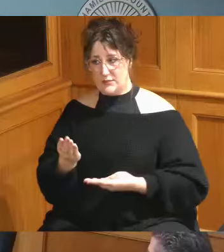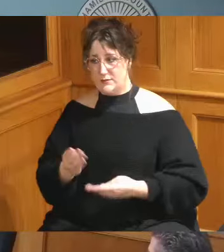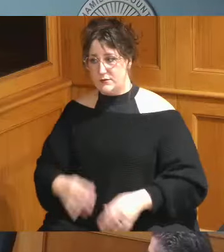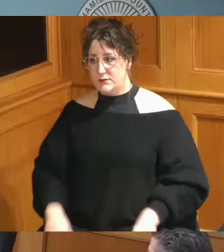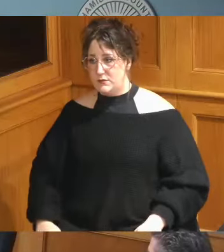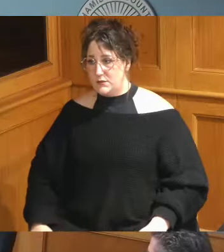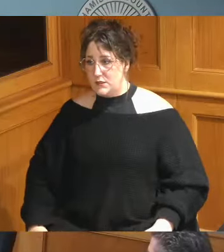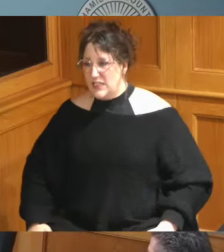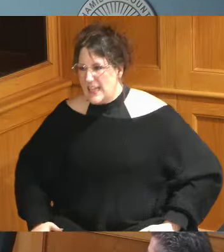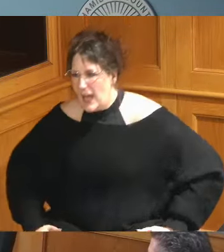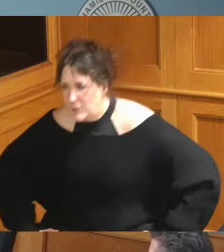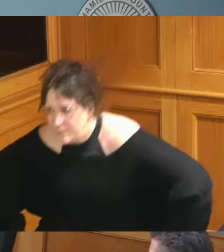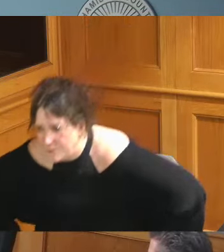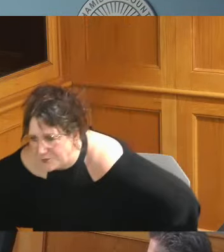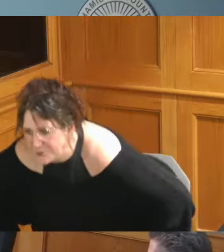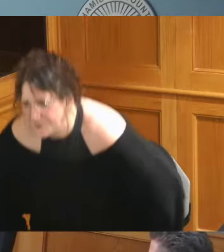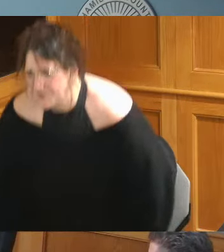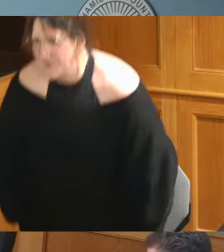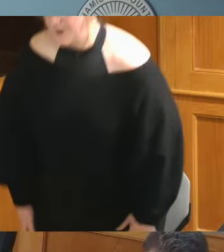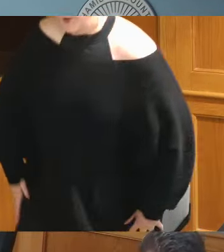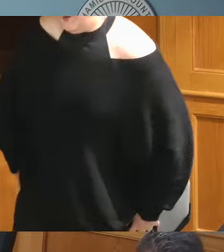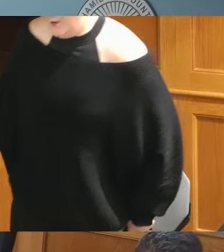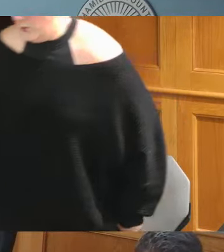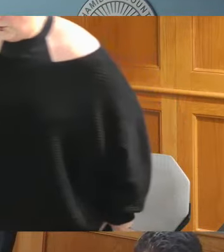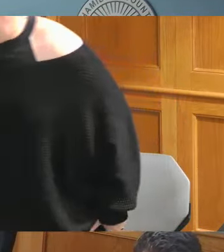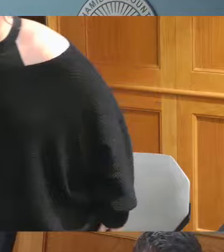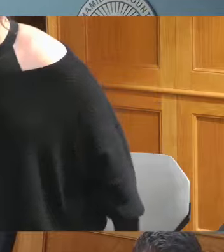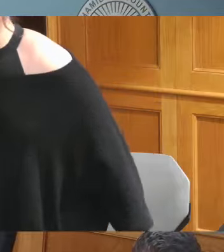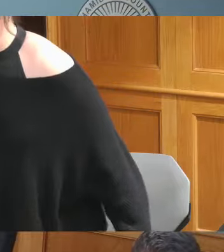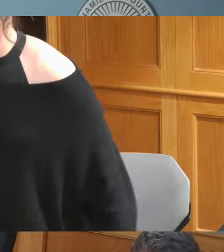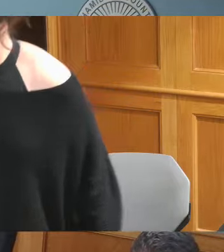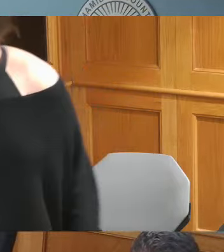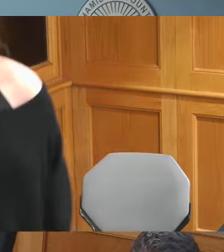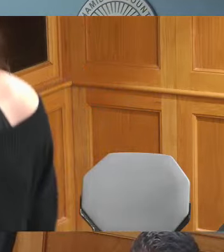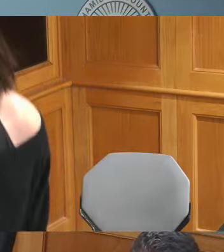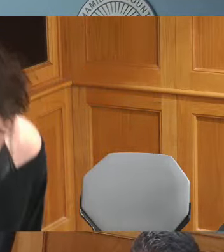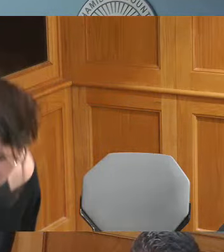get to the bile leaves in just a second. Just a couple of quick comments. I do just want to double